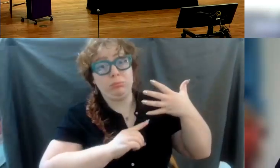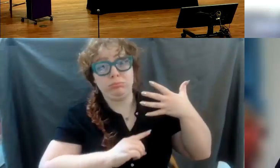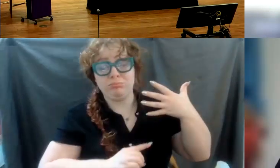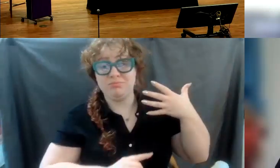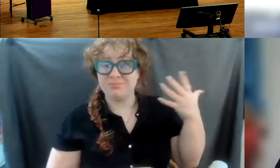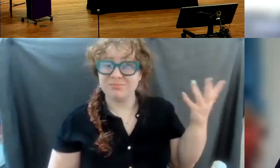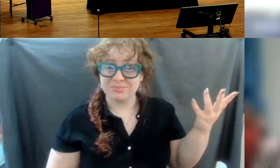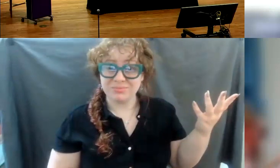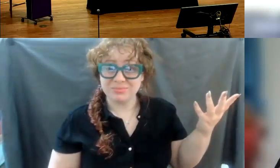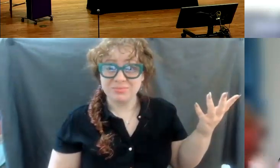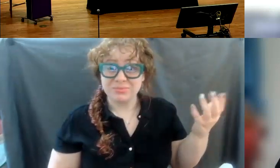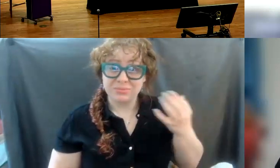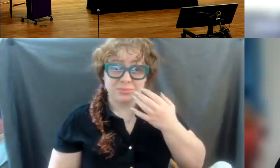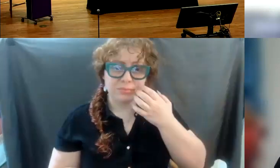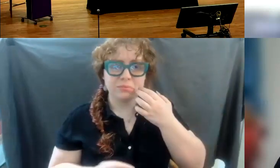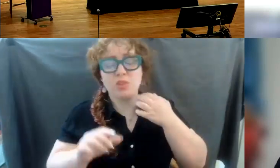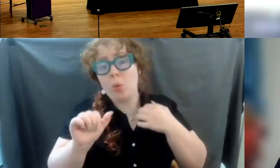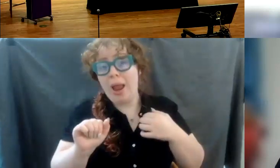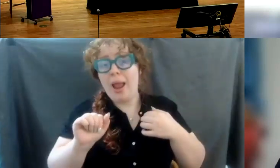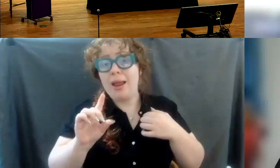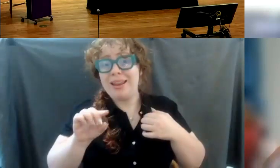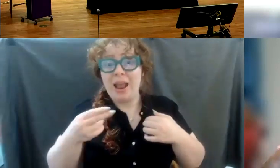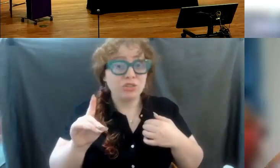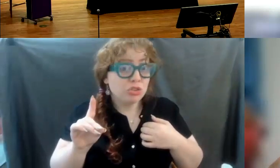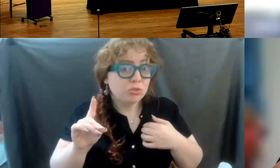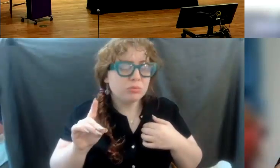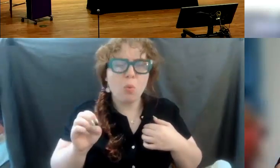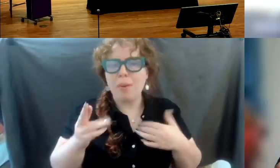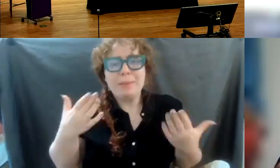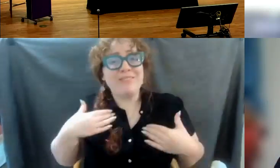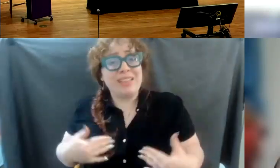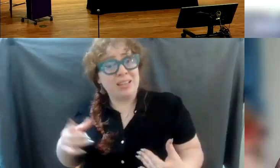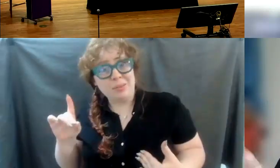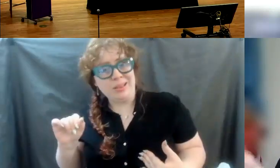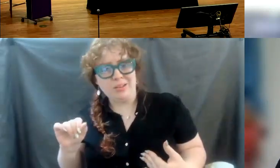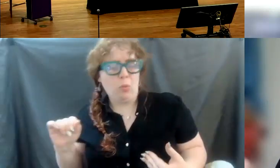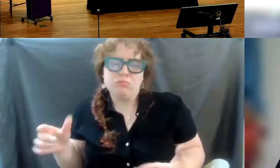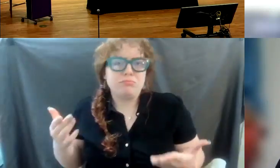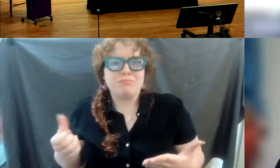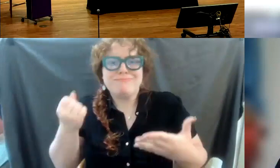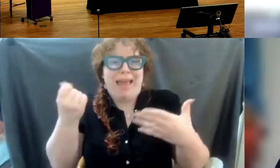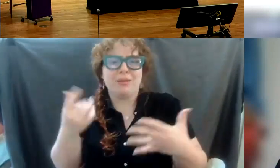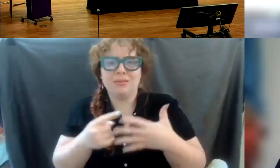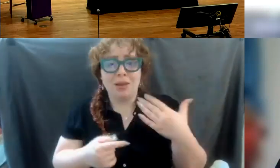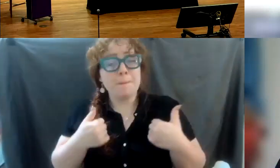or disabilities, ADHD or physical or otherwise. But, you know, I have children's books. My children are small.